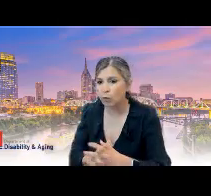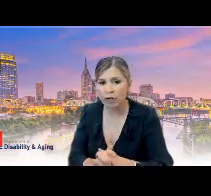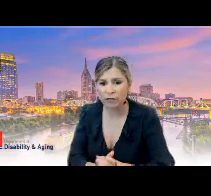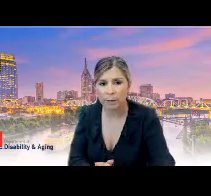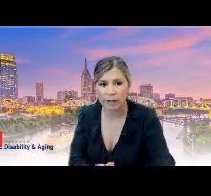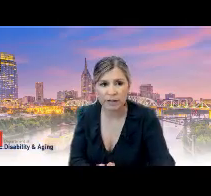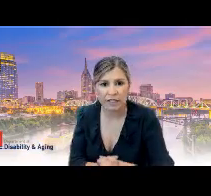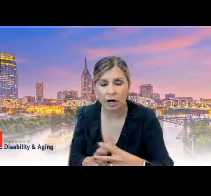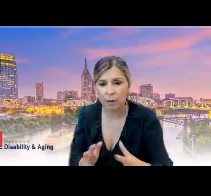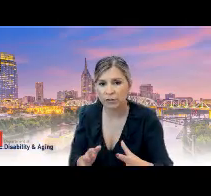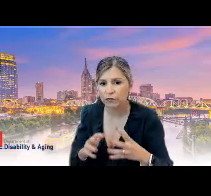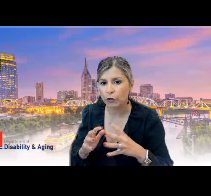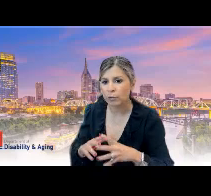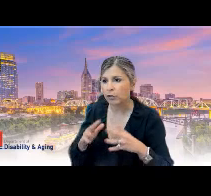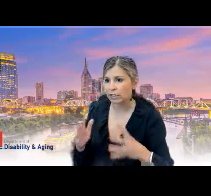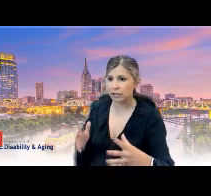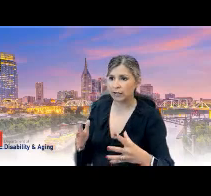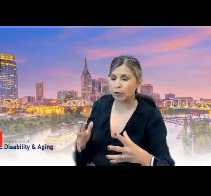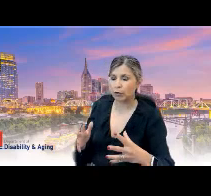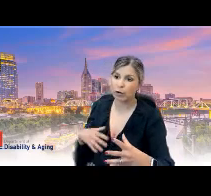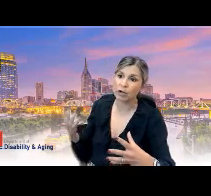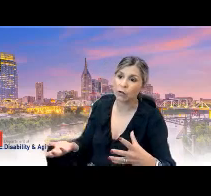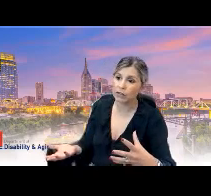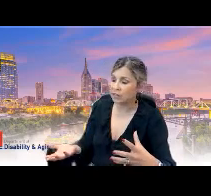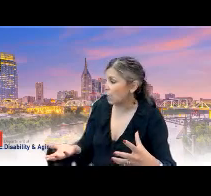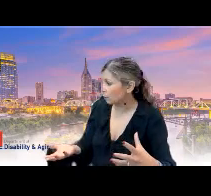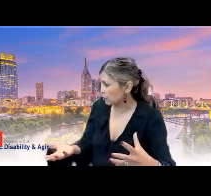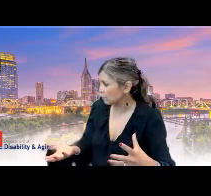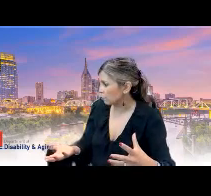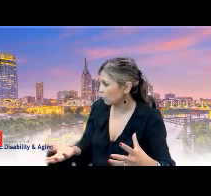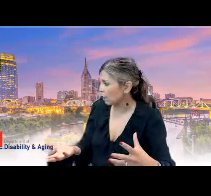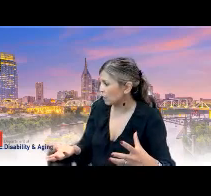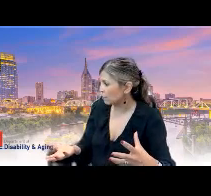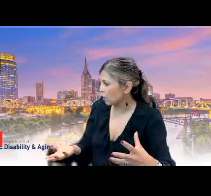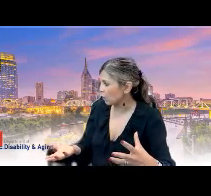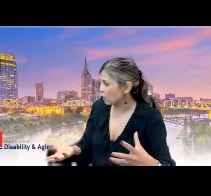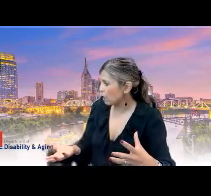Options for Community Living program. We call this the Options program as well.